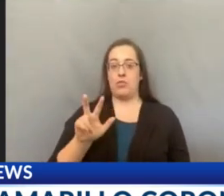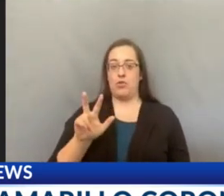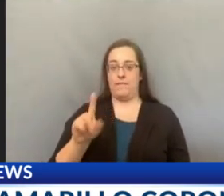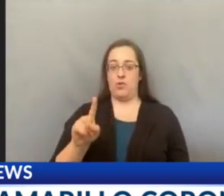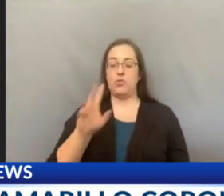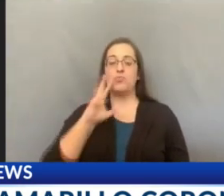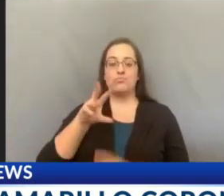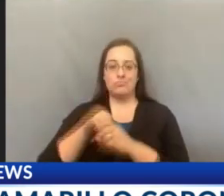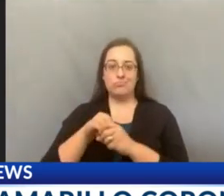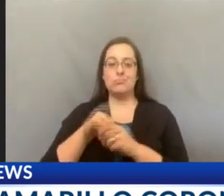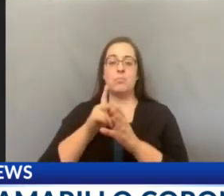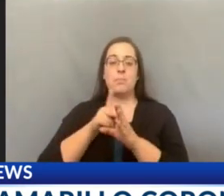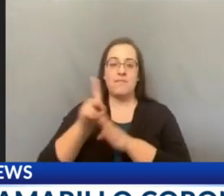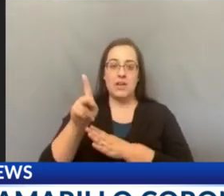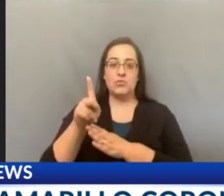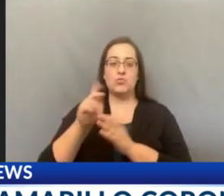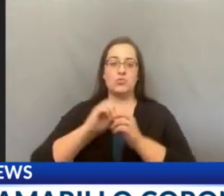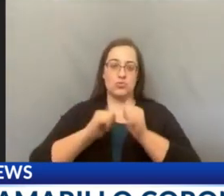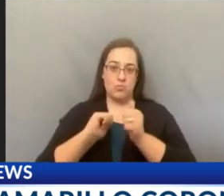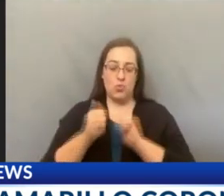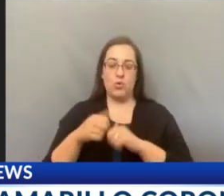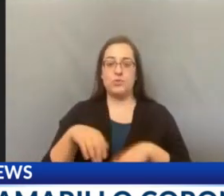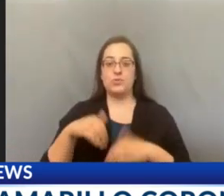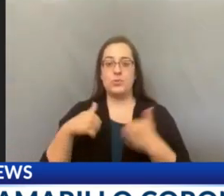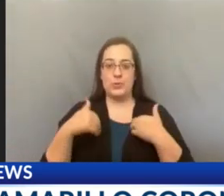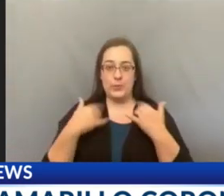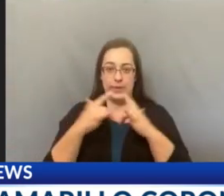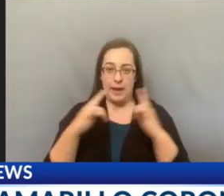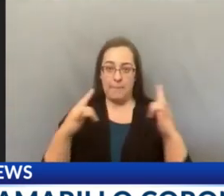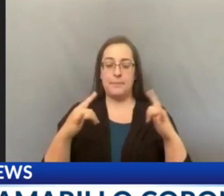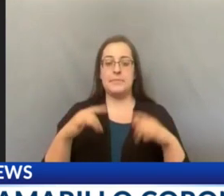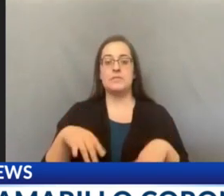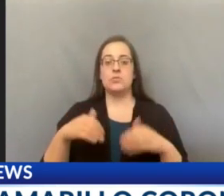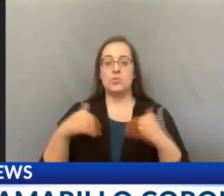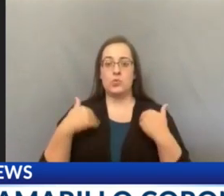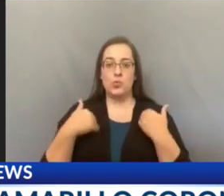MAY 29 OUTDOOR AREAS OF ZOO IT 25% OF THEIR OPERATING LIMITS